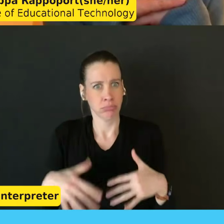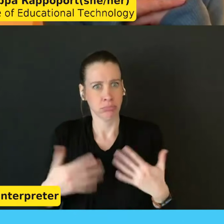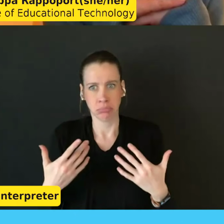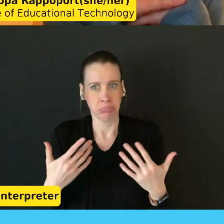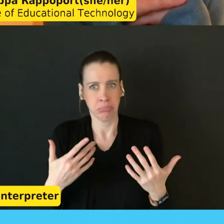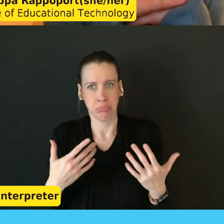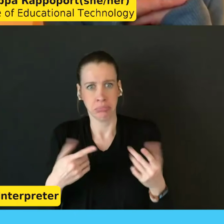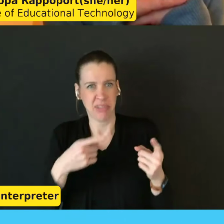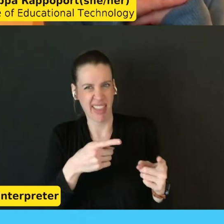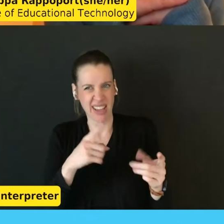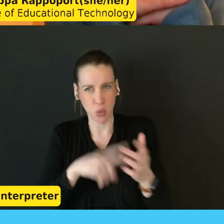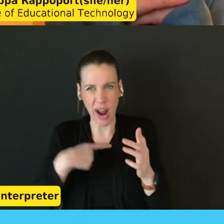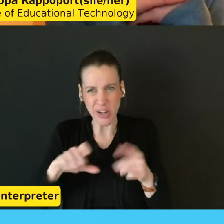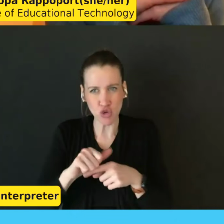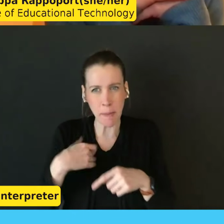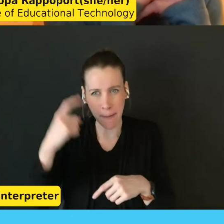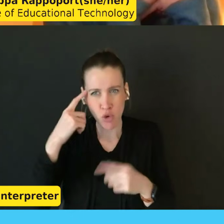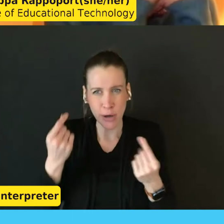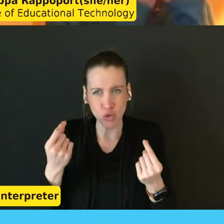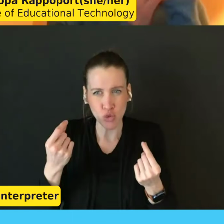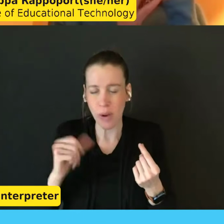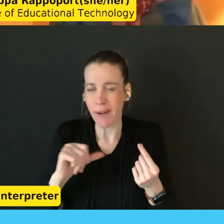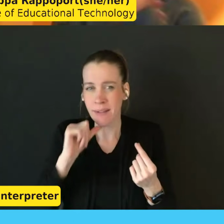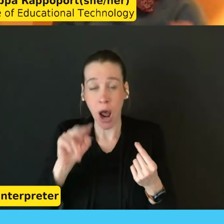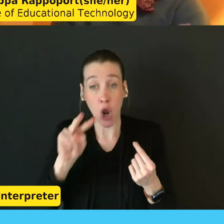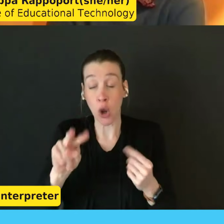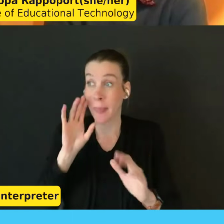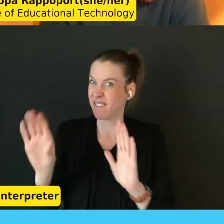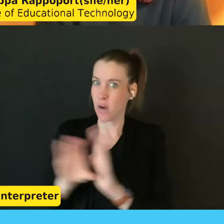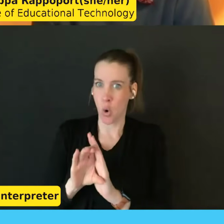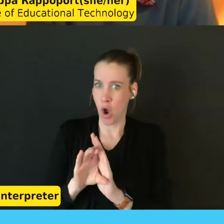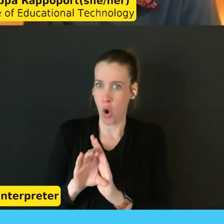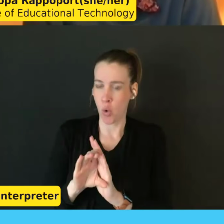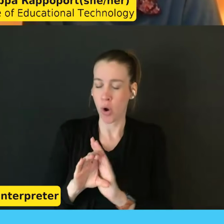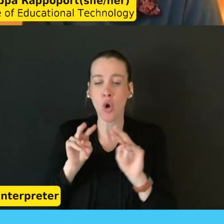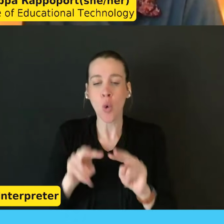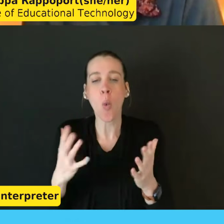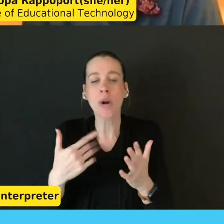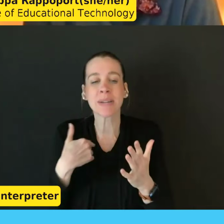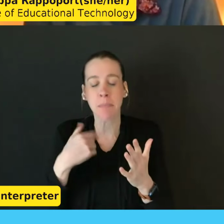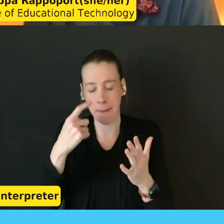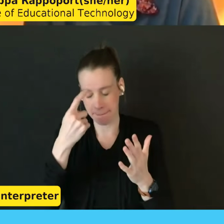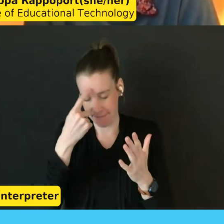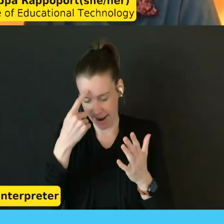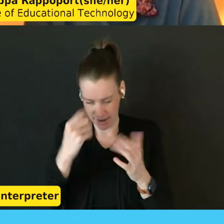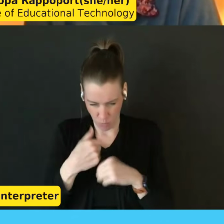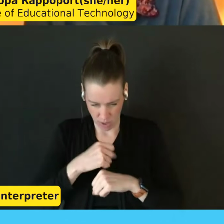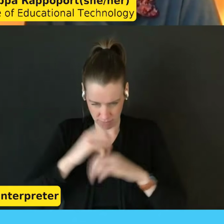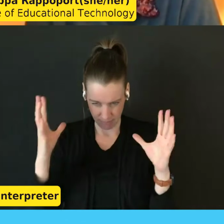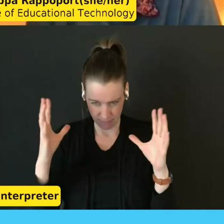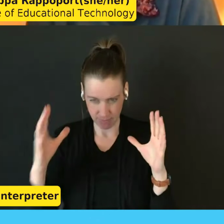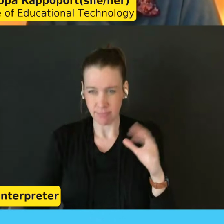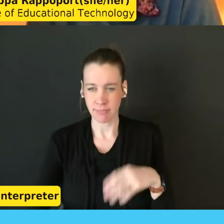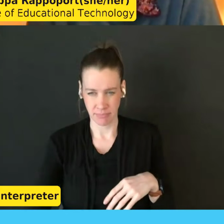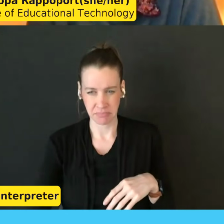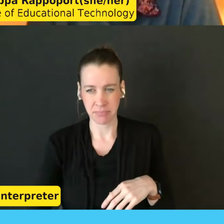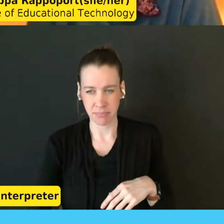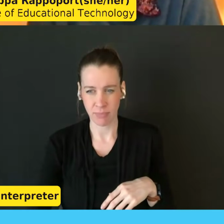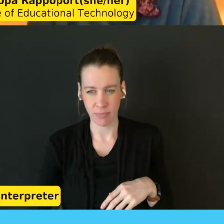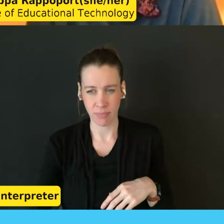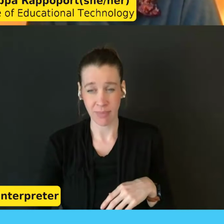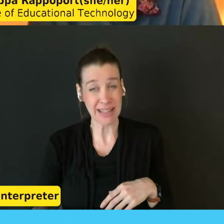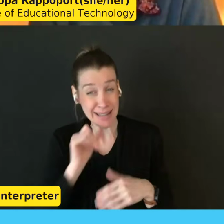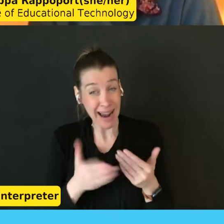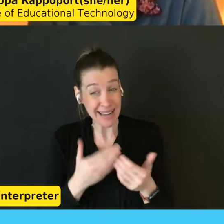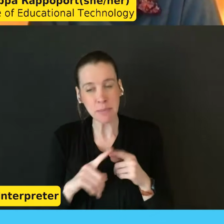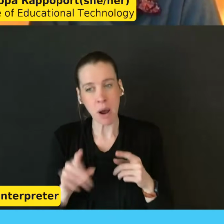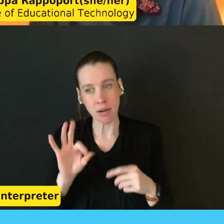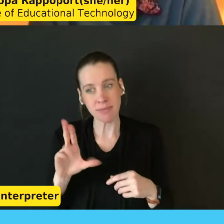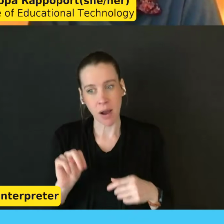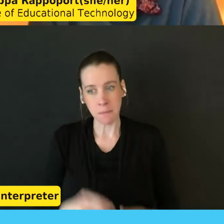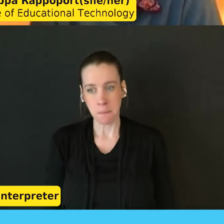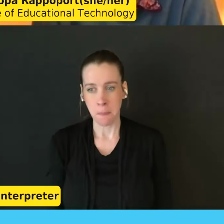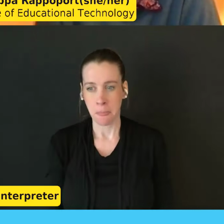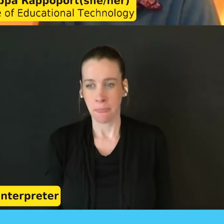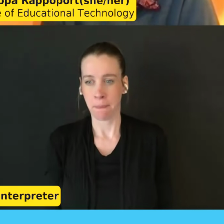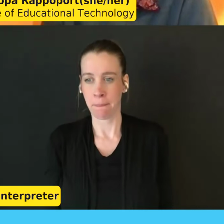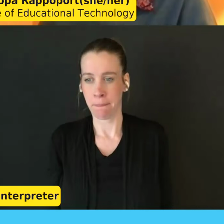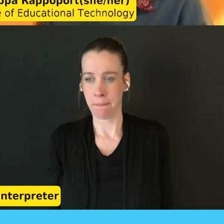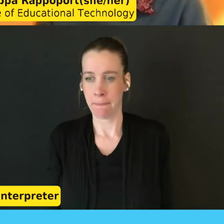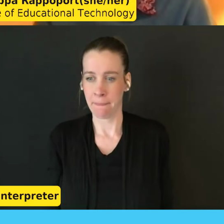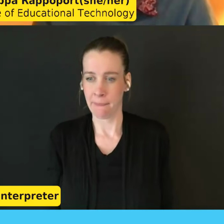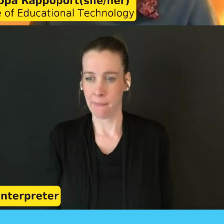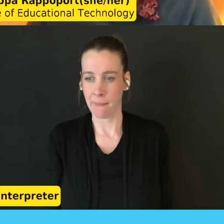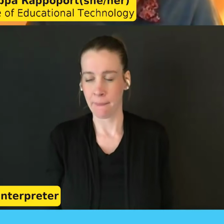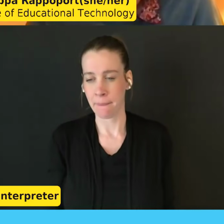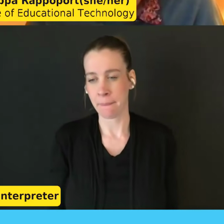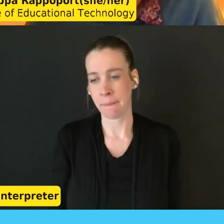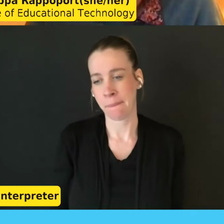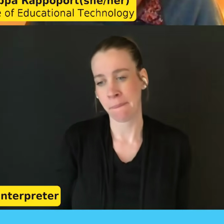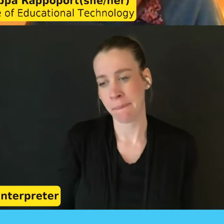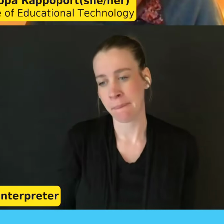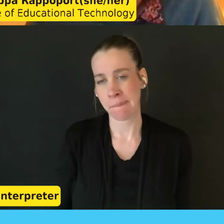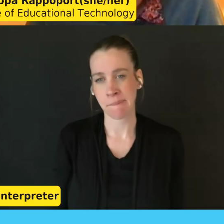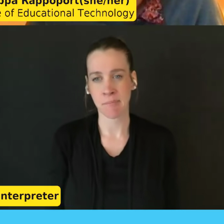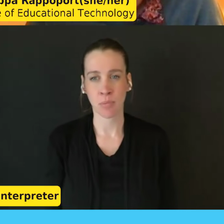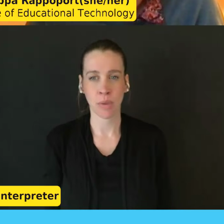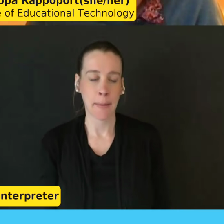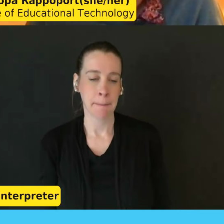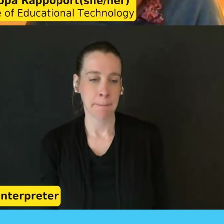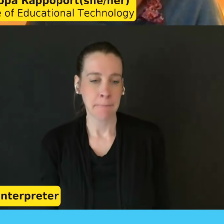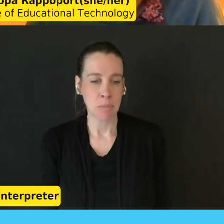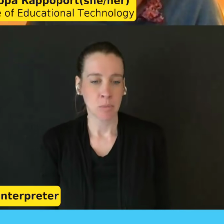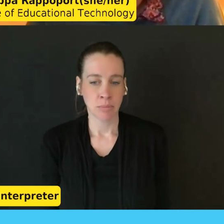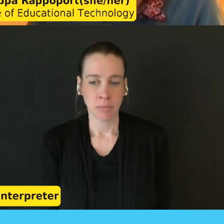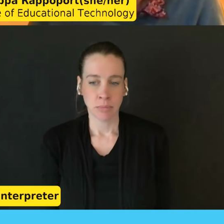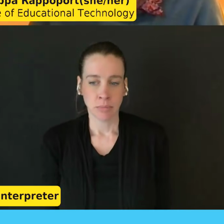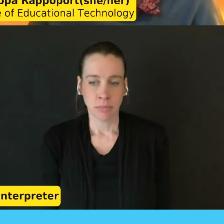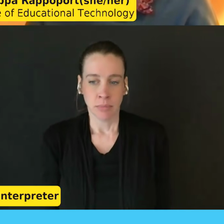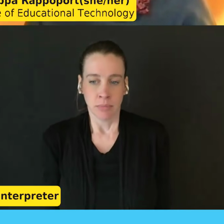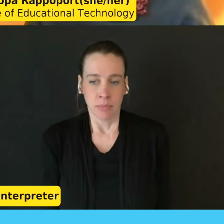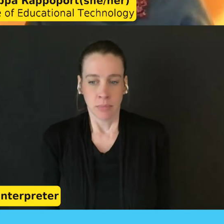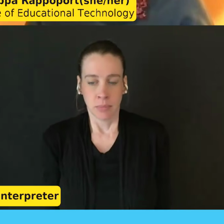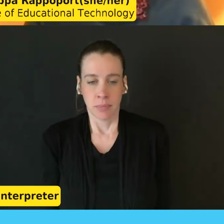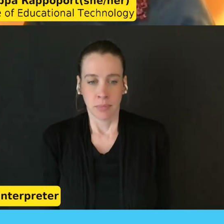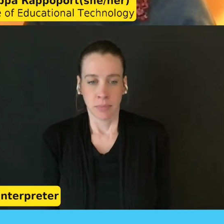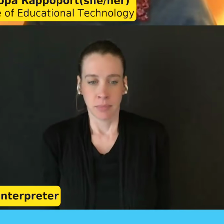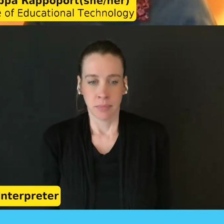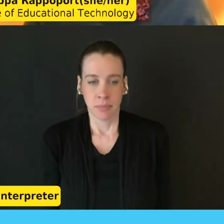and I'll doing this without looking at it. This is a straight line. You can see how I created something in a very, very basic way by just using the most basic things. Curves, streamlines, circles, lines, triangles. When you start having fun with it. You realize, hey, this